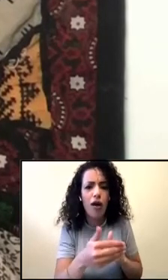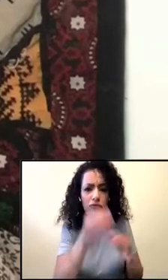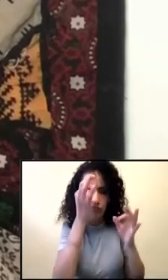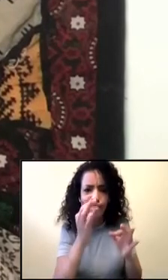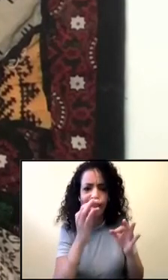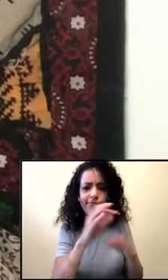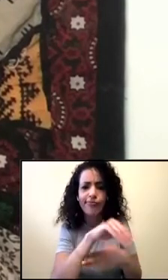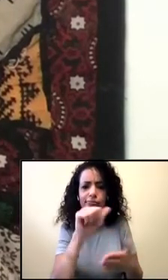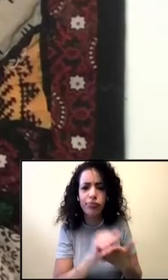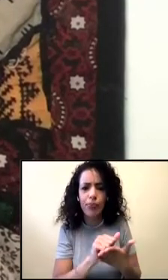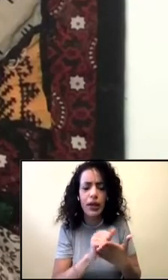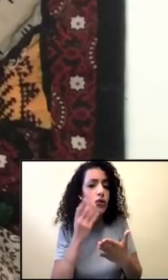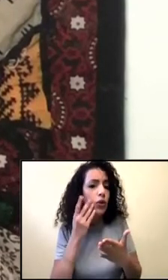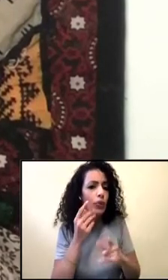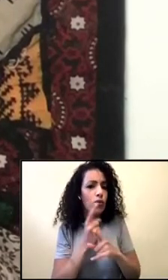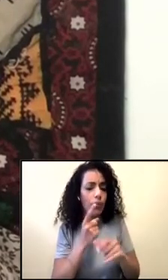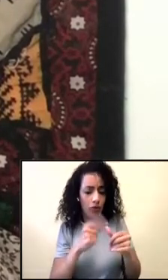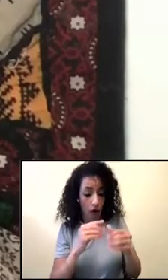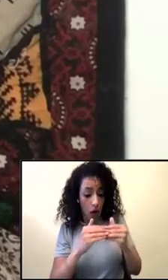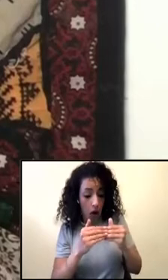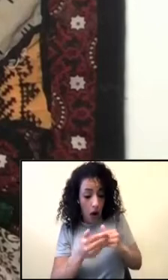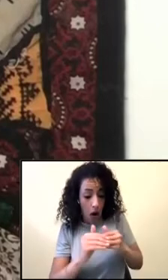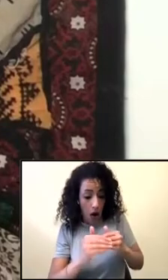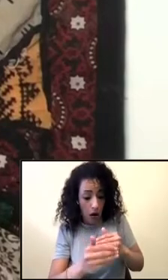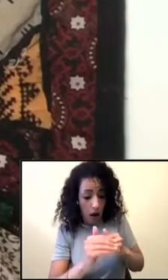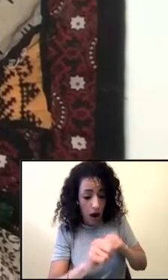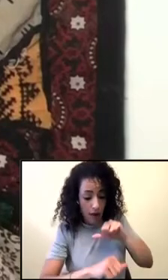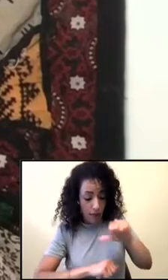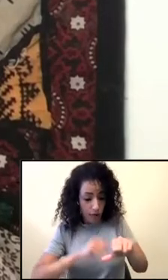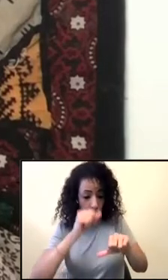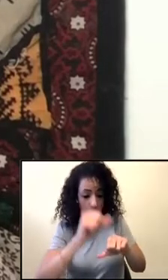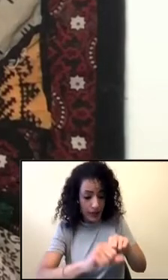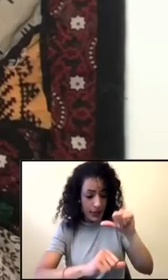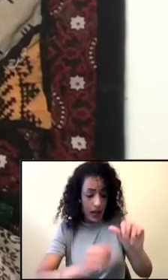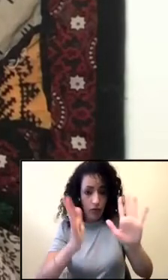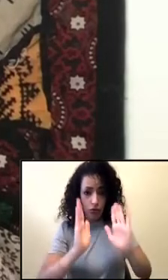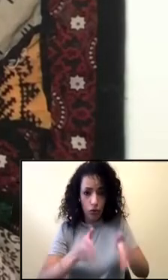archiving in this space, I think we really need to differentiate between archiving in